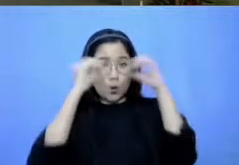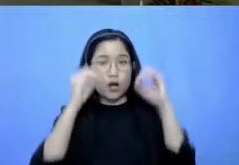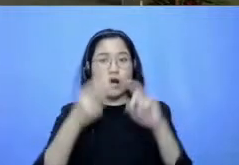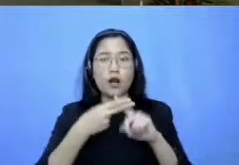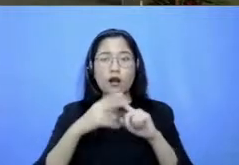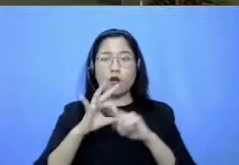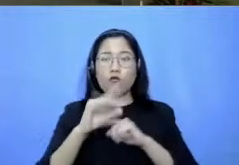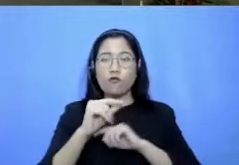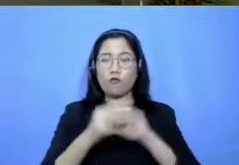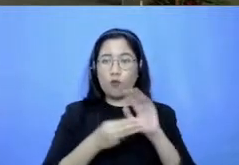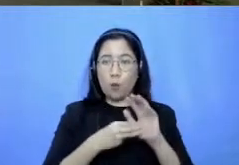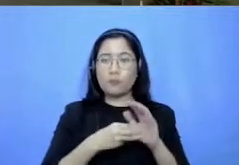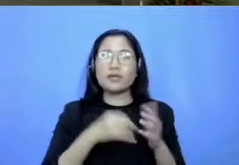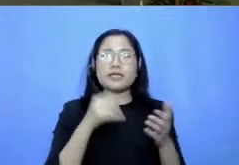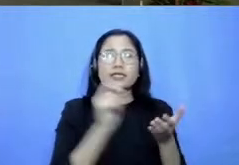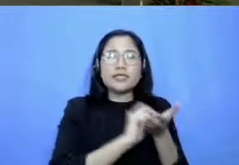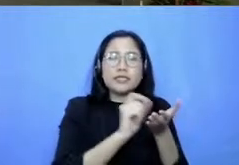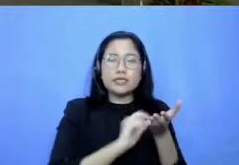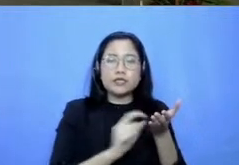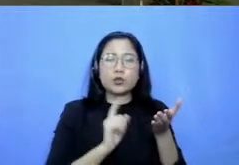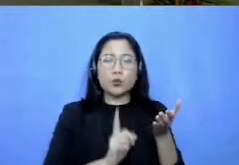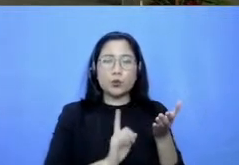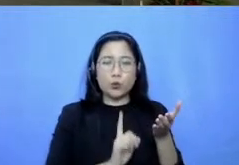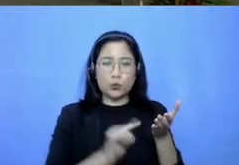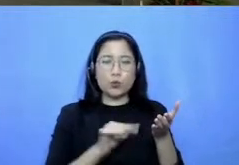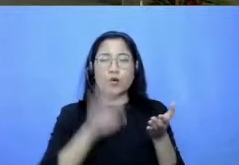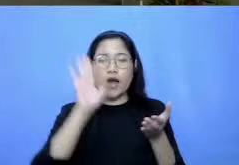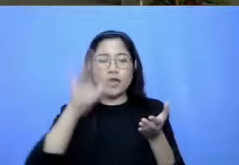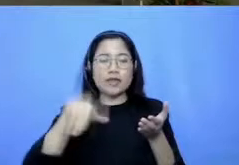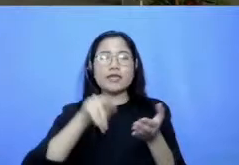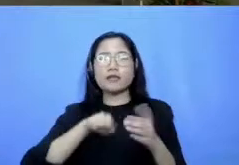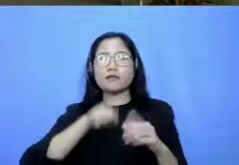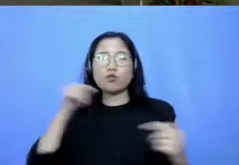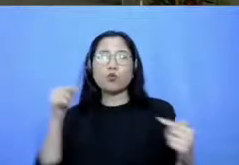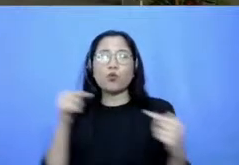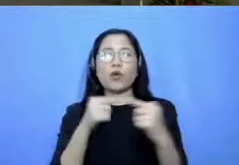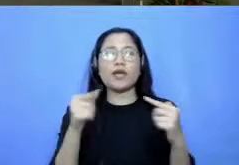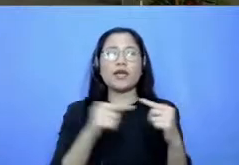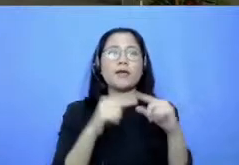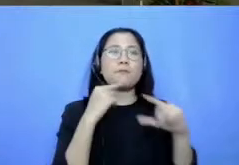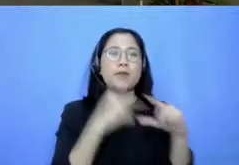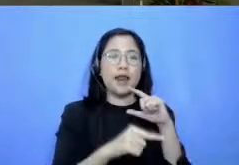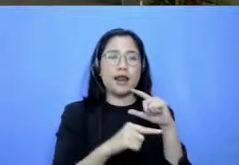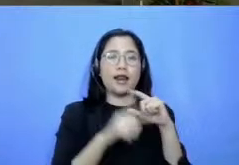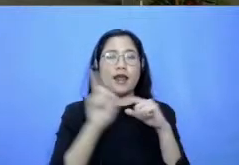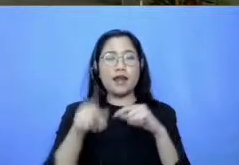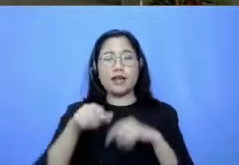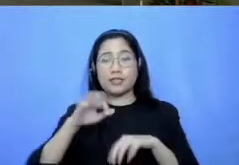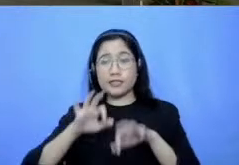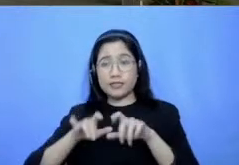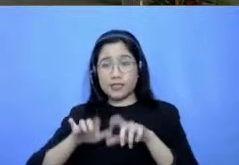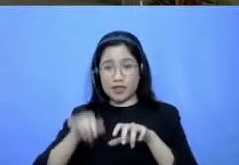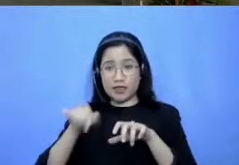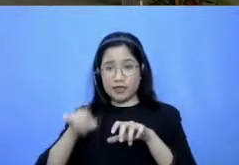in the correct email So please, ladies and gentlemen, have seen it painted, there is a link to take part in